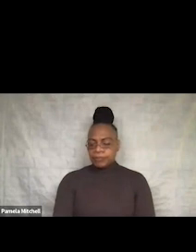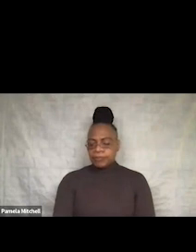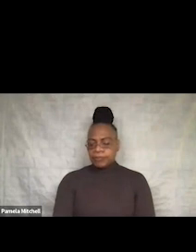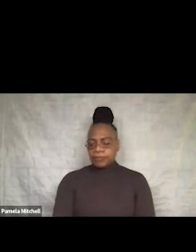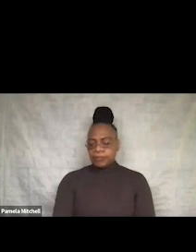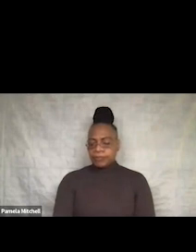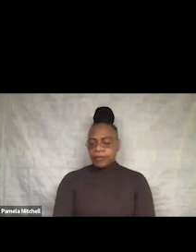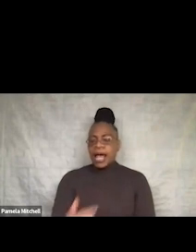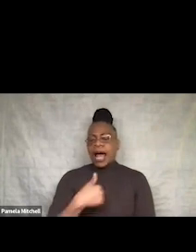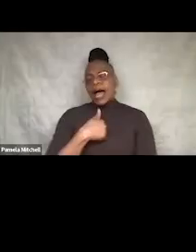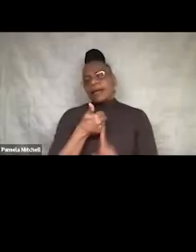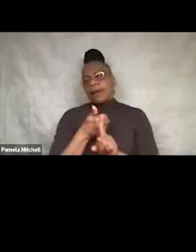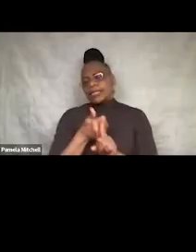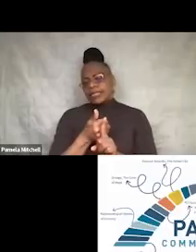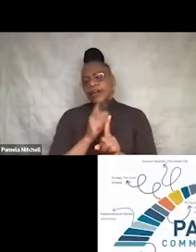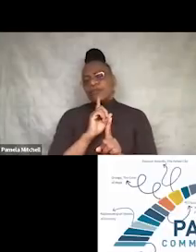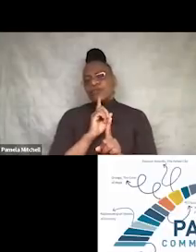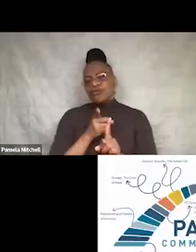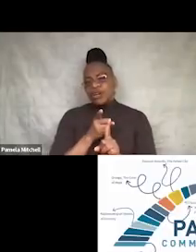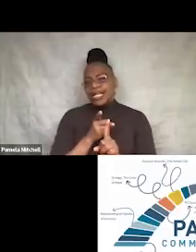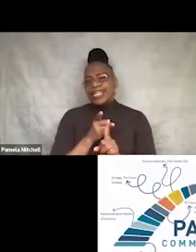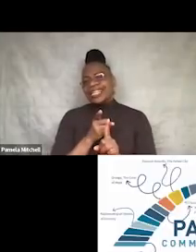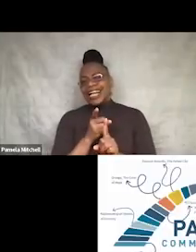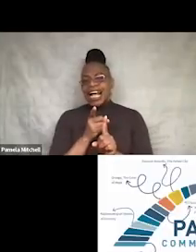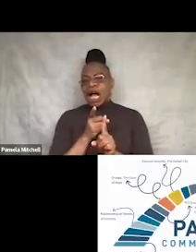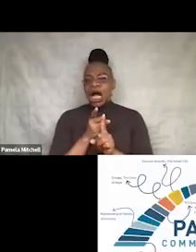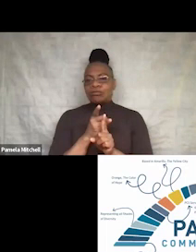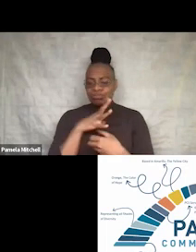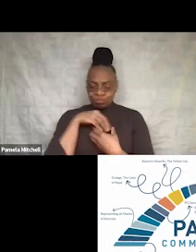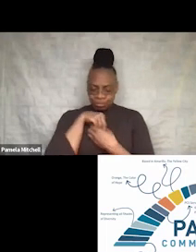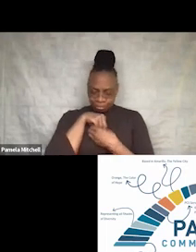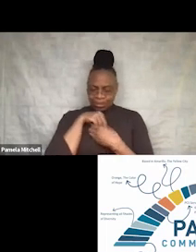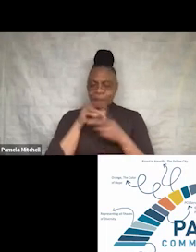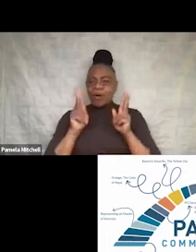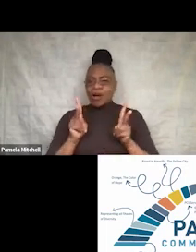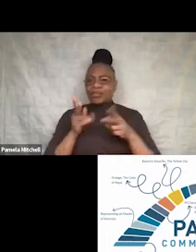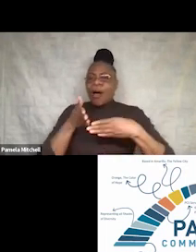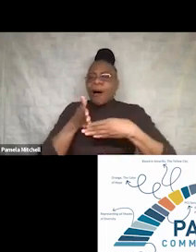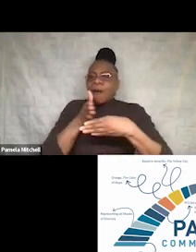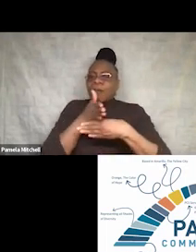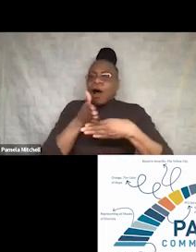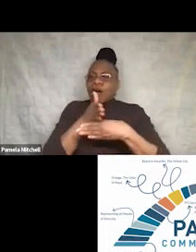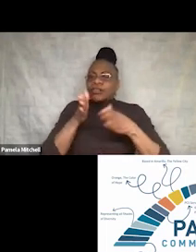so it's a real challenge for me. (chuckles) The partnerships are so critical,